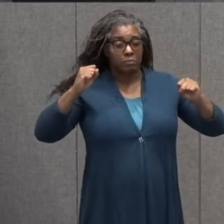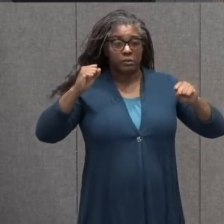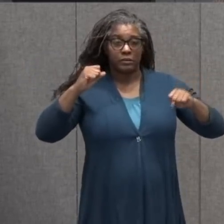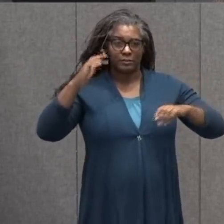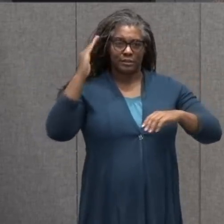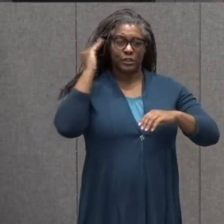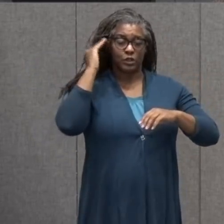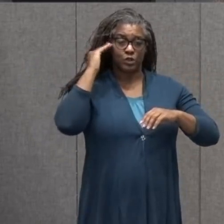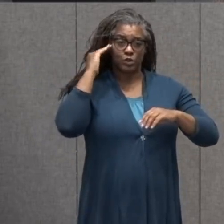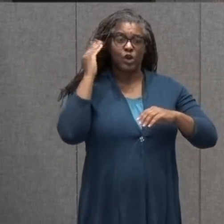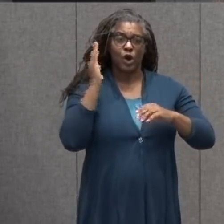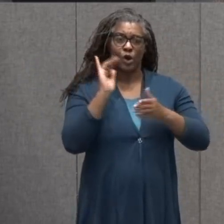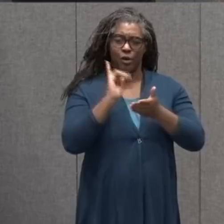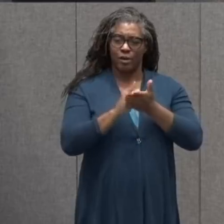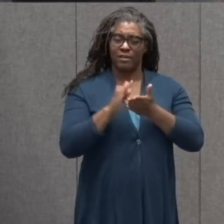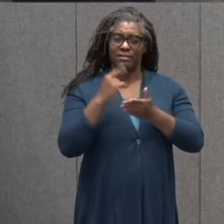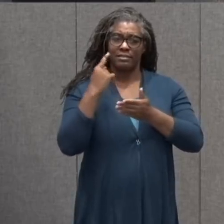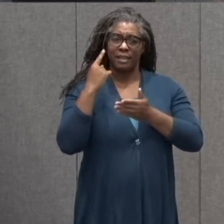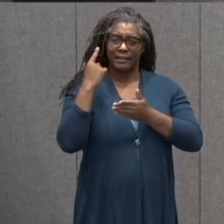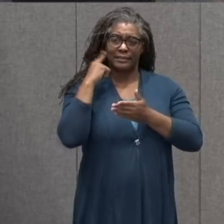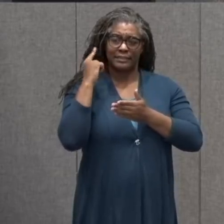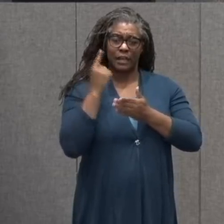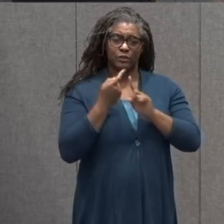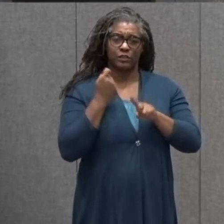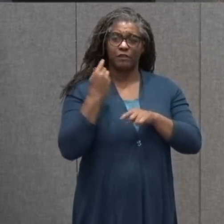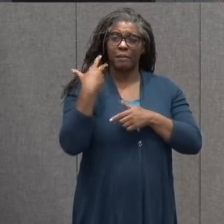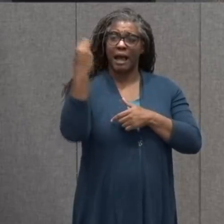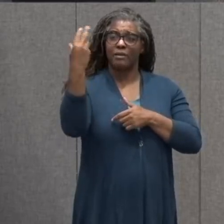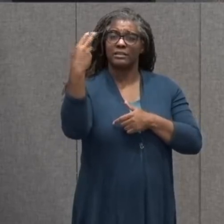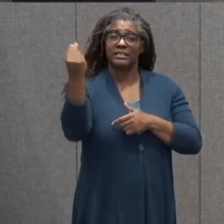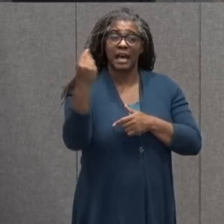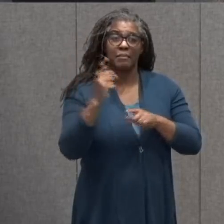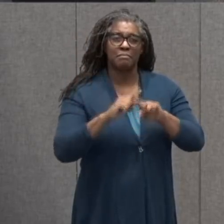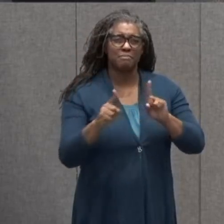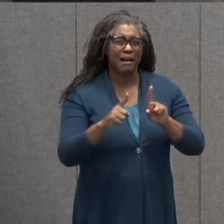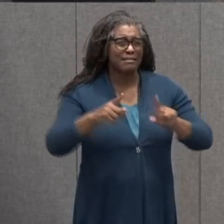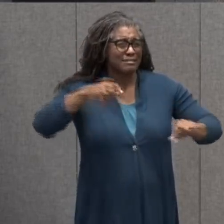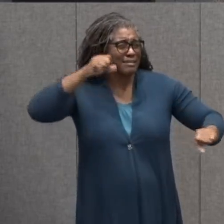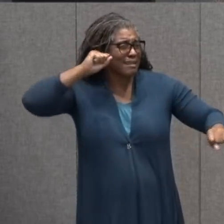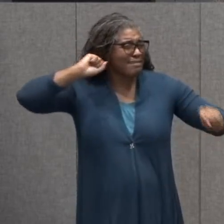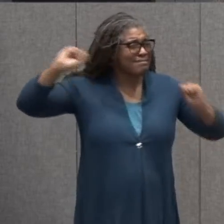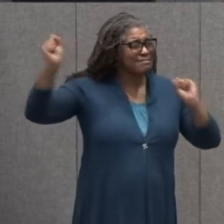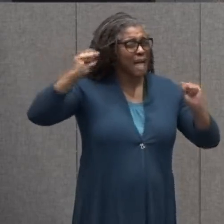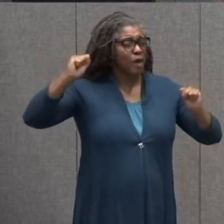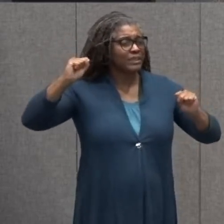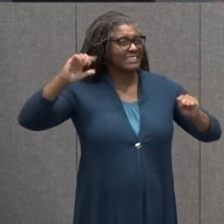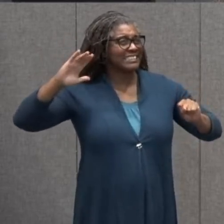But the noise is so loud, it sounds like it's everywhere, all at once.